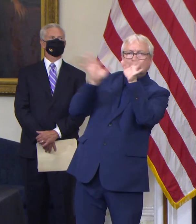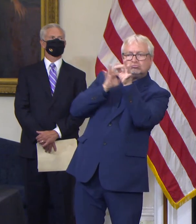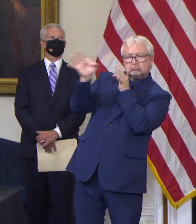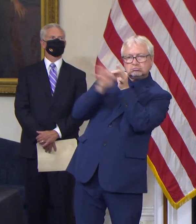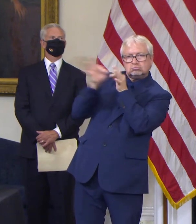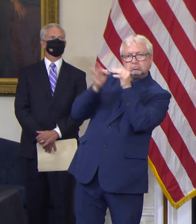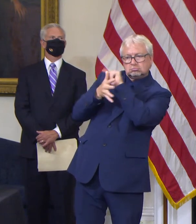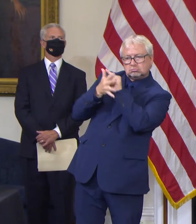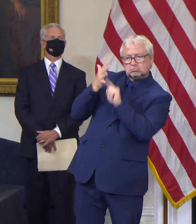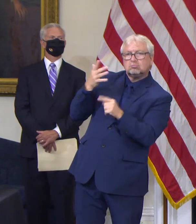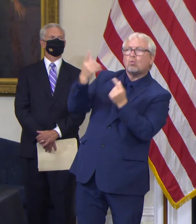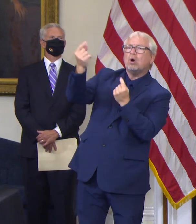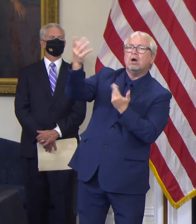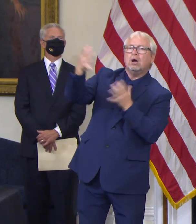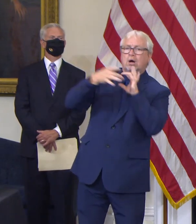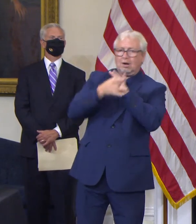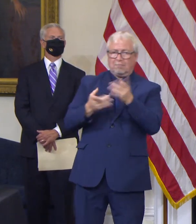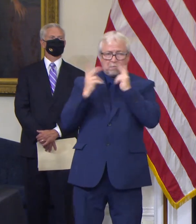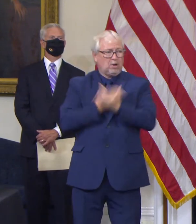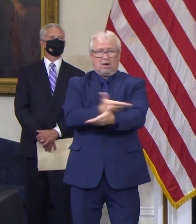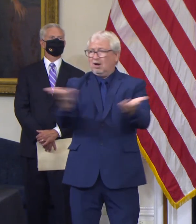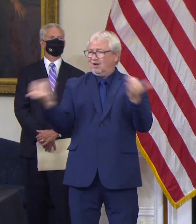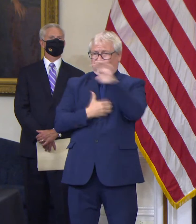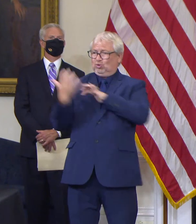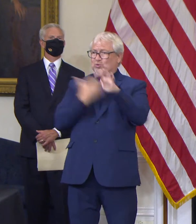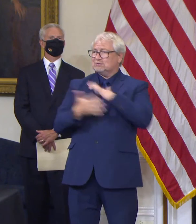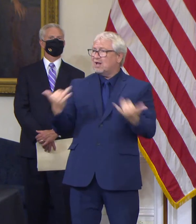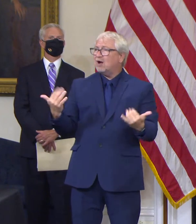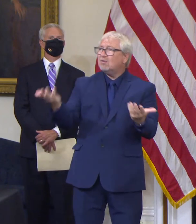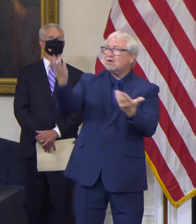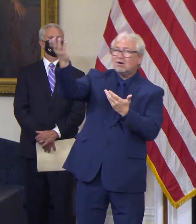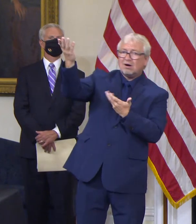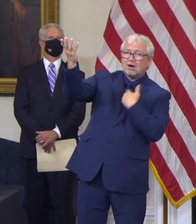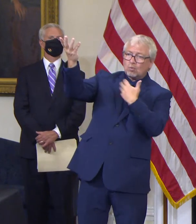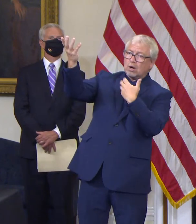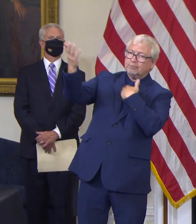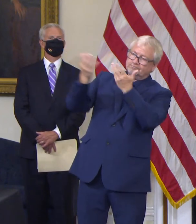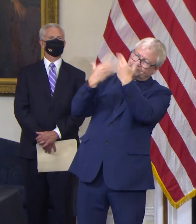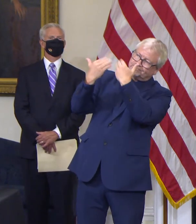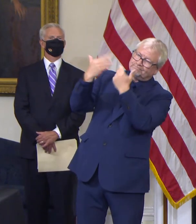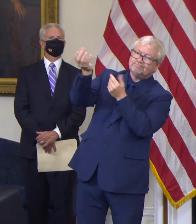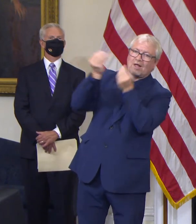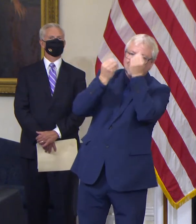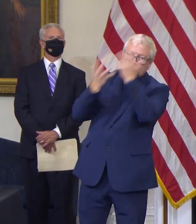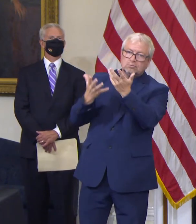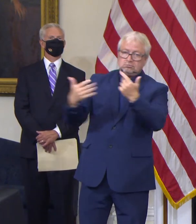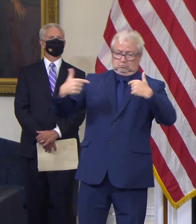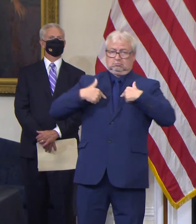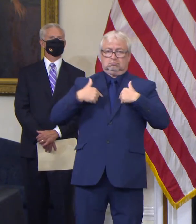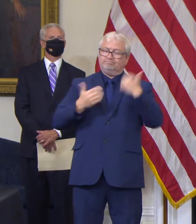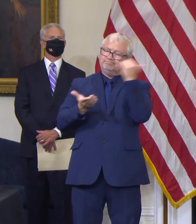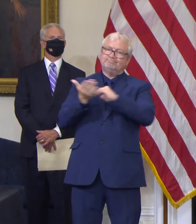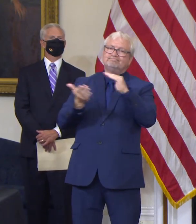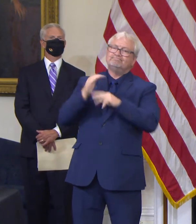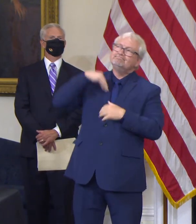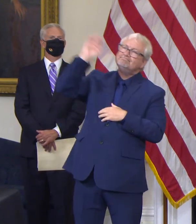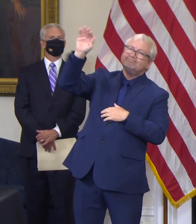is mostly just to provide some clear guidance because people are confused out there. But we again reiterated today that